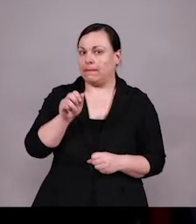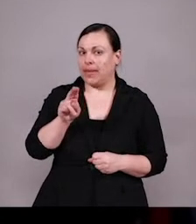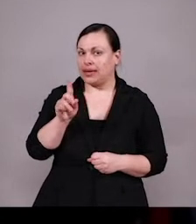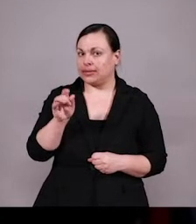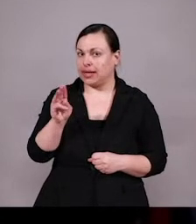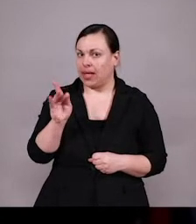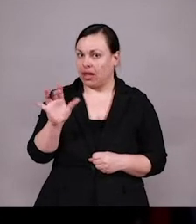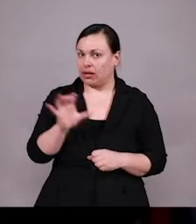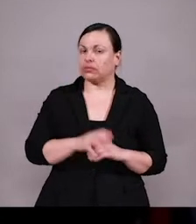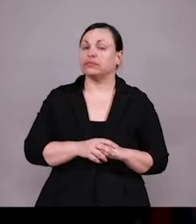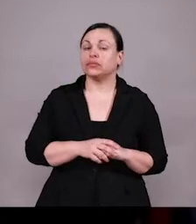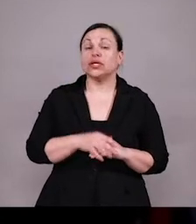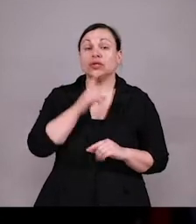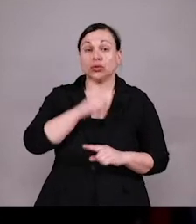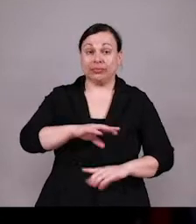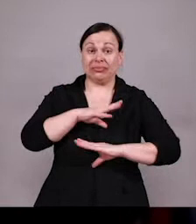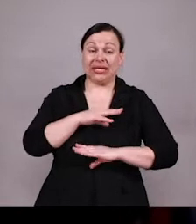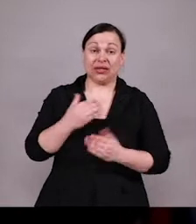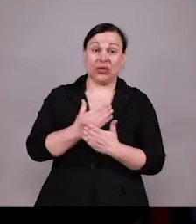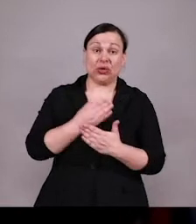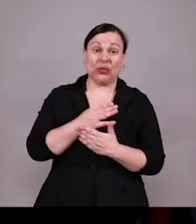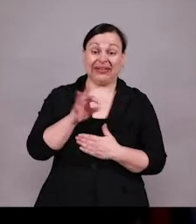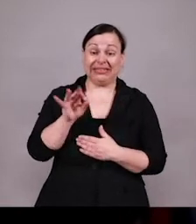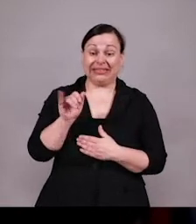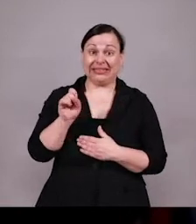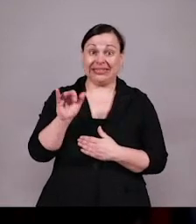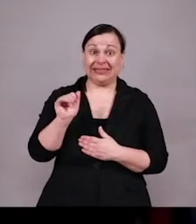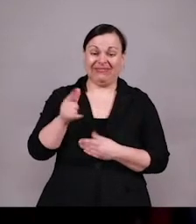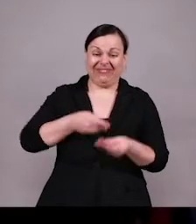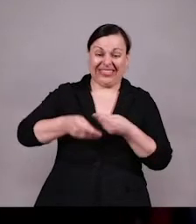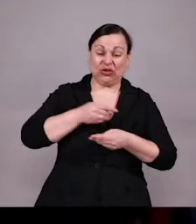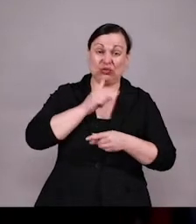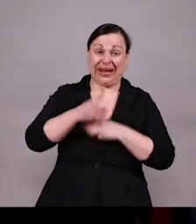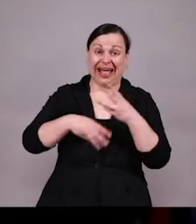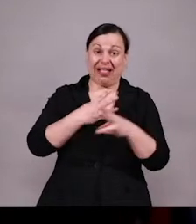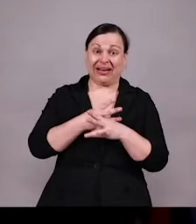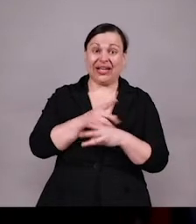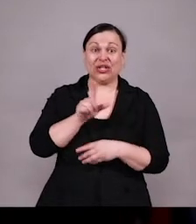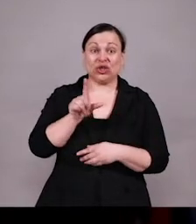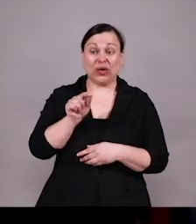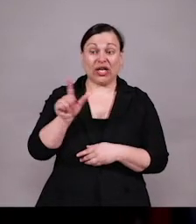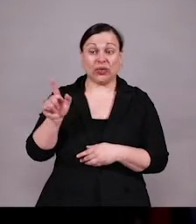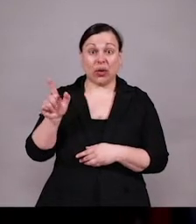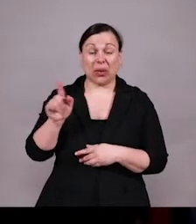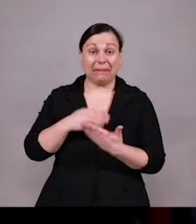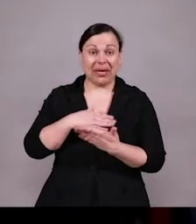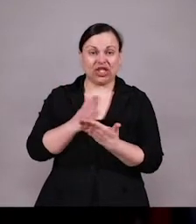To meet the new fiscal realities, the state’s FY2021 budget was revised to cut spending by